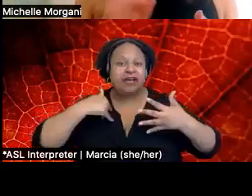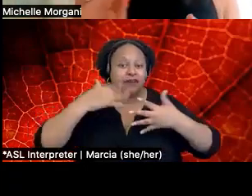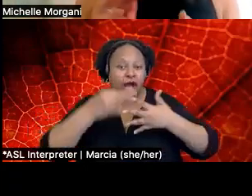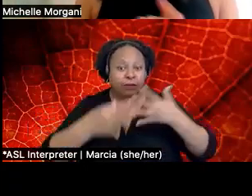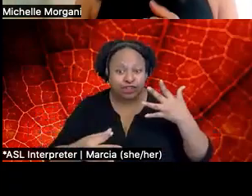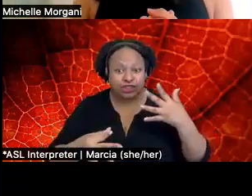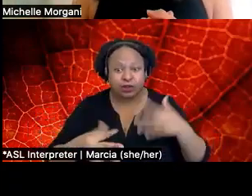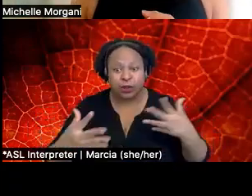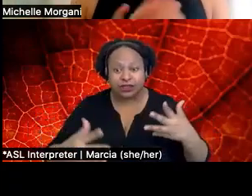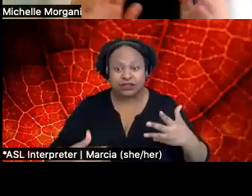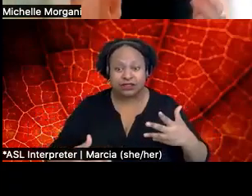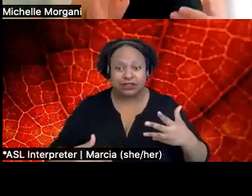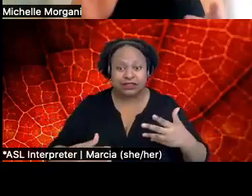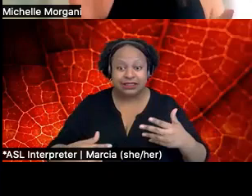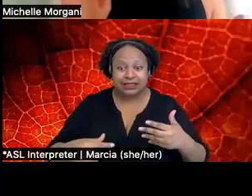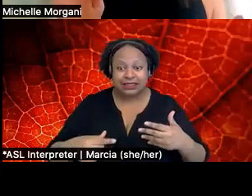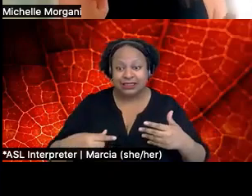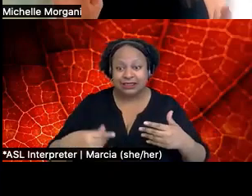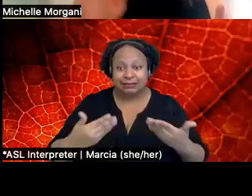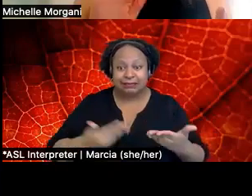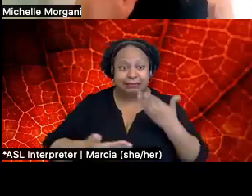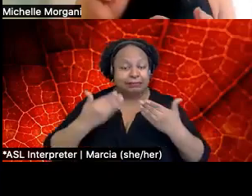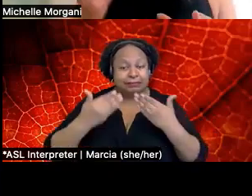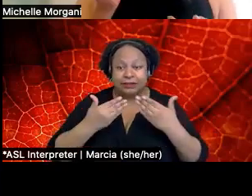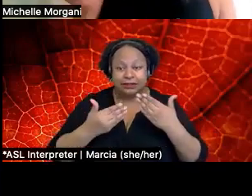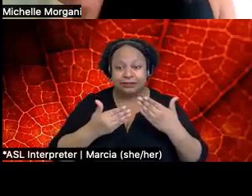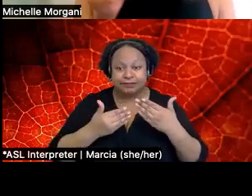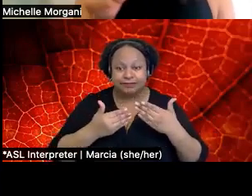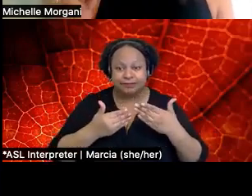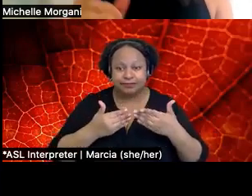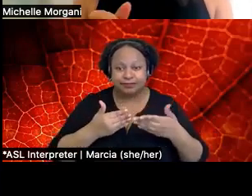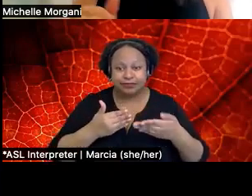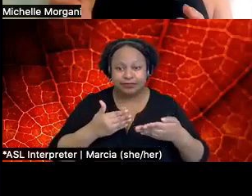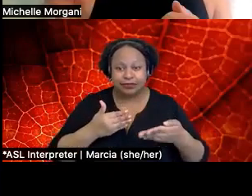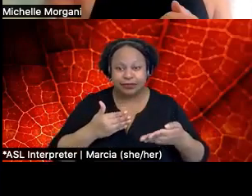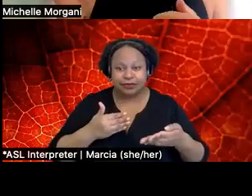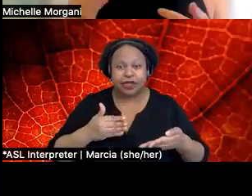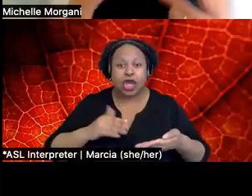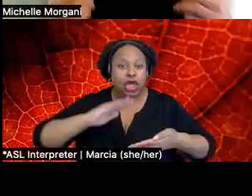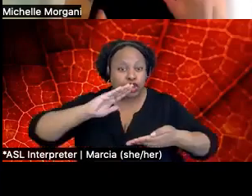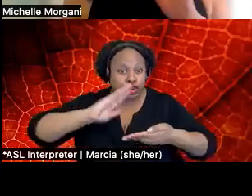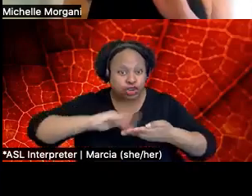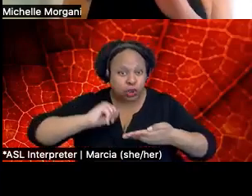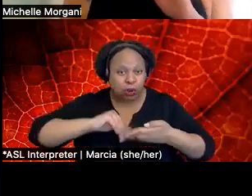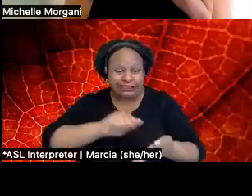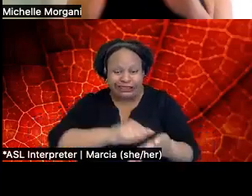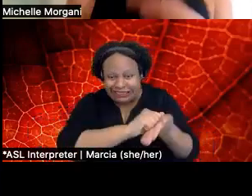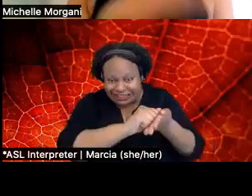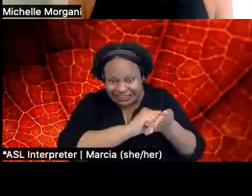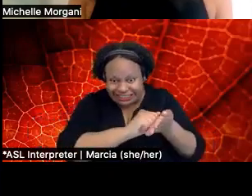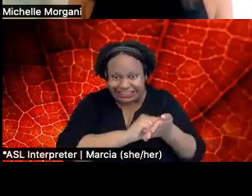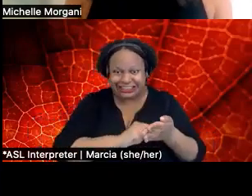inside of that mask such as you can even do like just a bit of soap you can use, I know it may sound gross but, your own saliva.